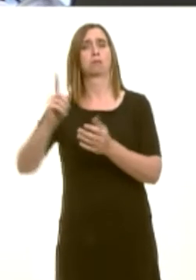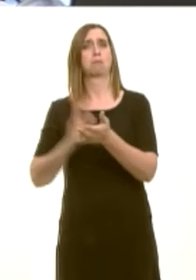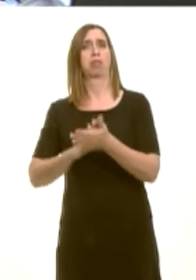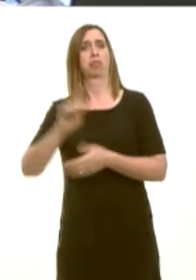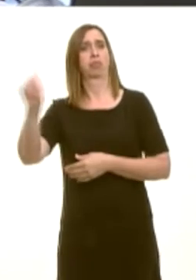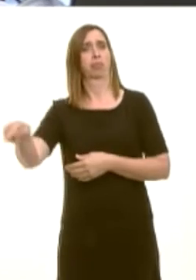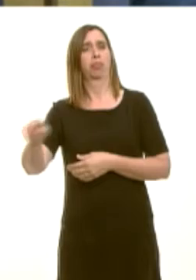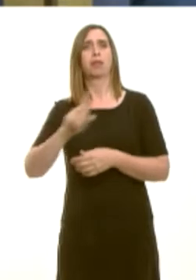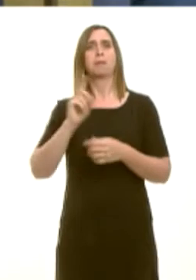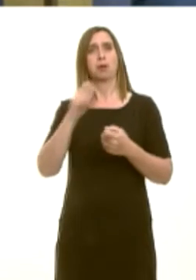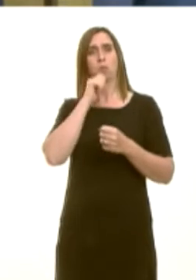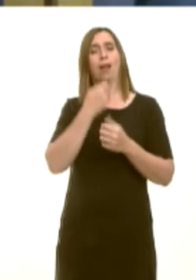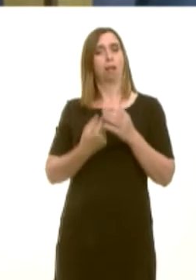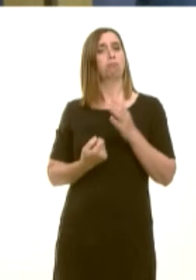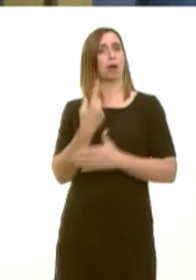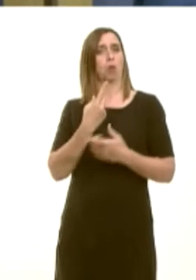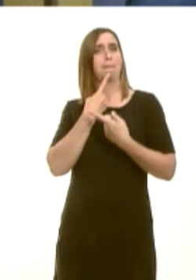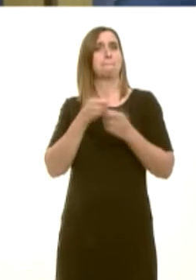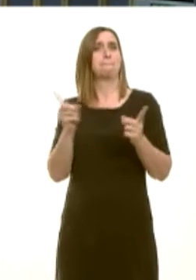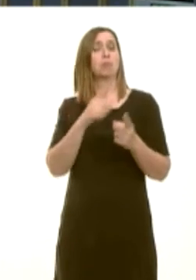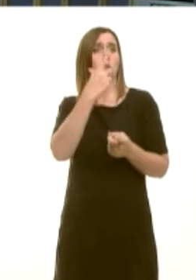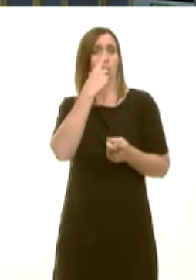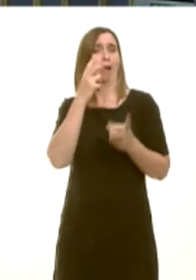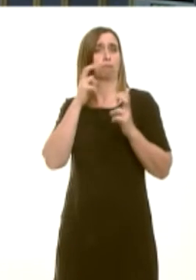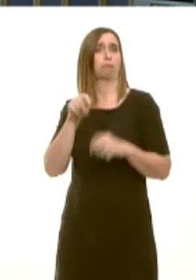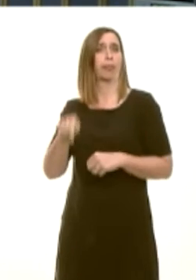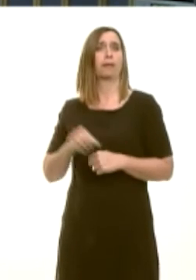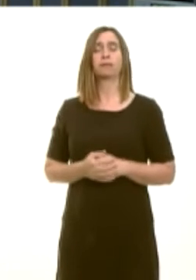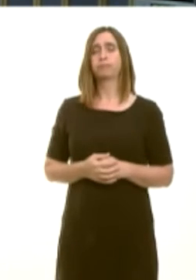that announcement. David Rees: First Minister, as you know, Iíve